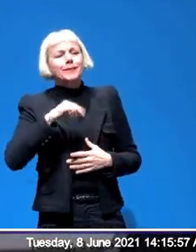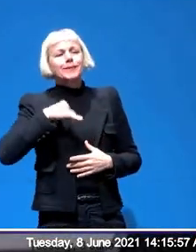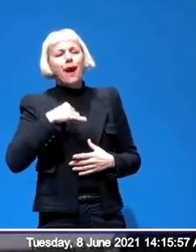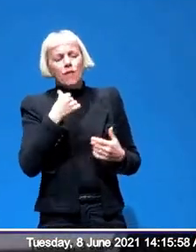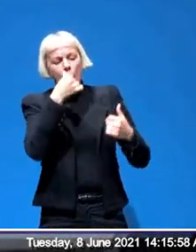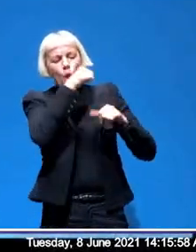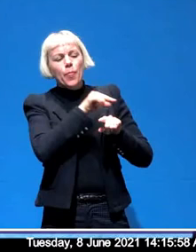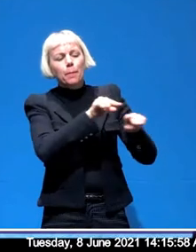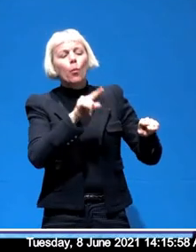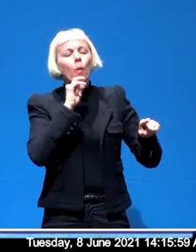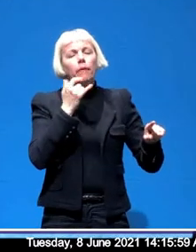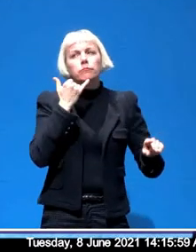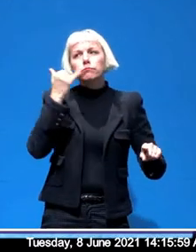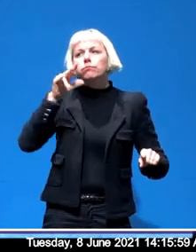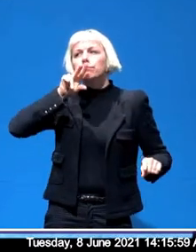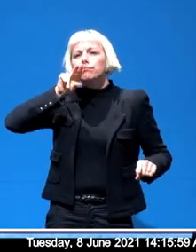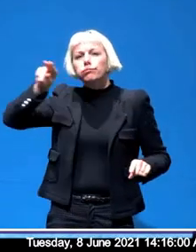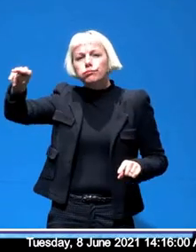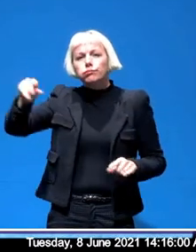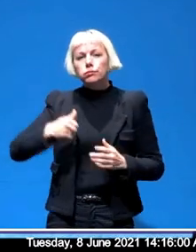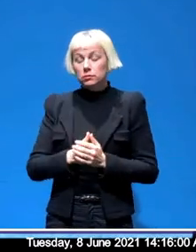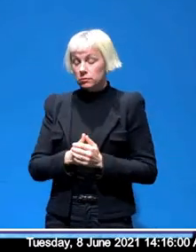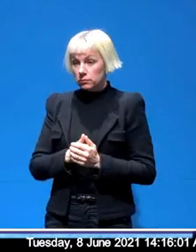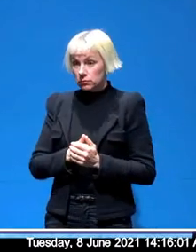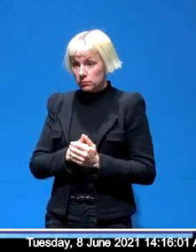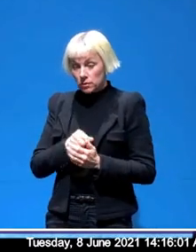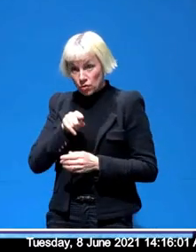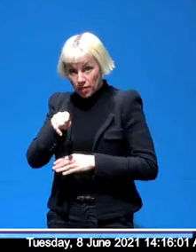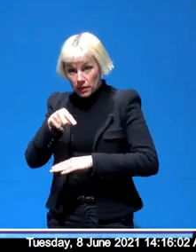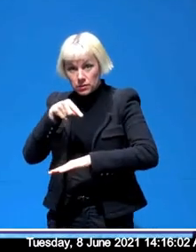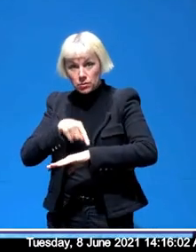That was the practice at the time in early 2019 in N Street? Yes.